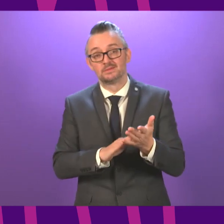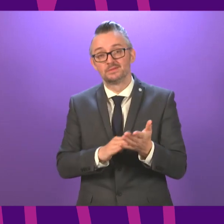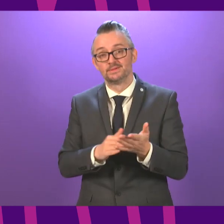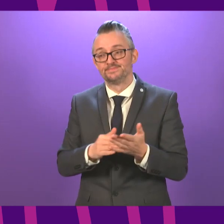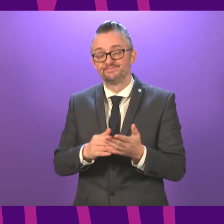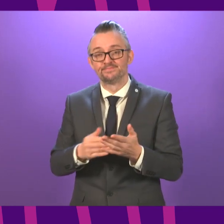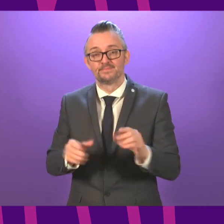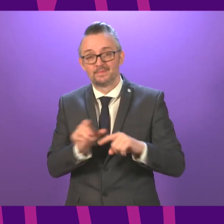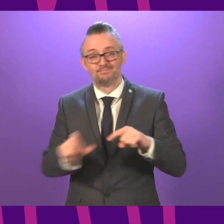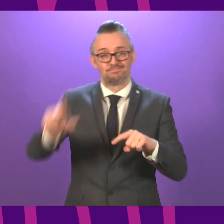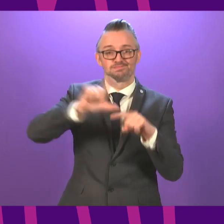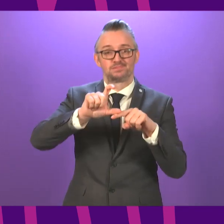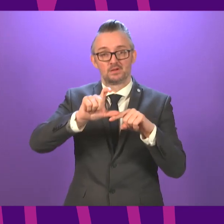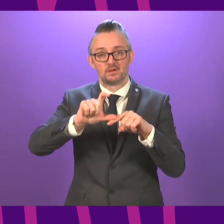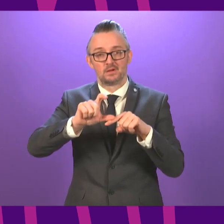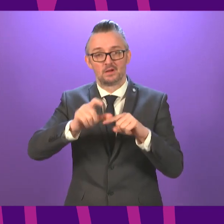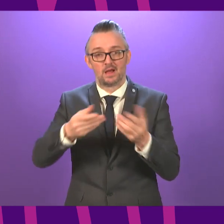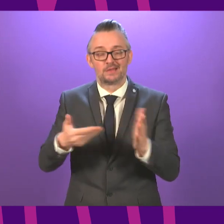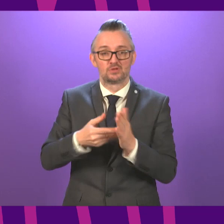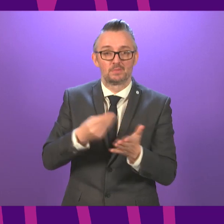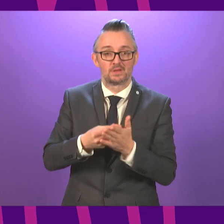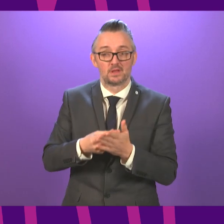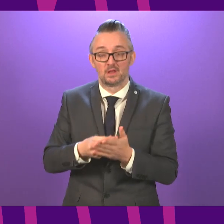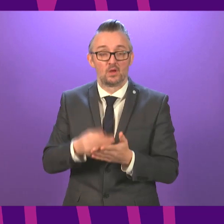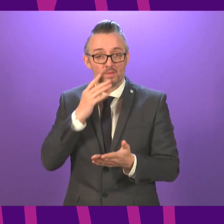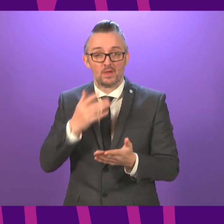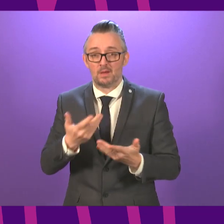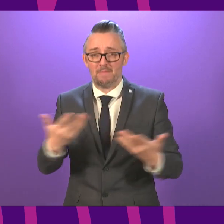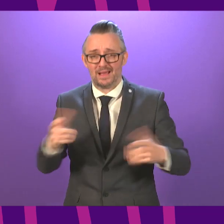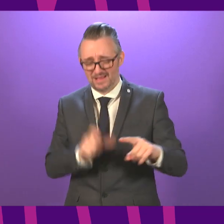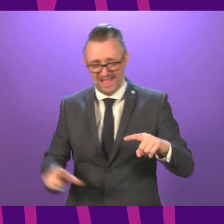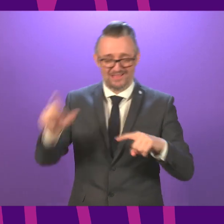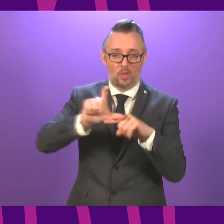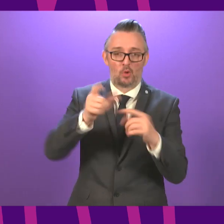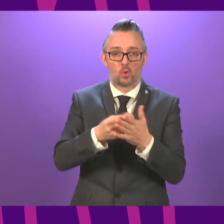for example, pretty ruinous tariffs—which would certainly make Scottish hill farming uneconomic.